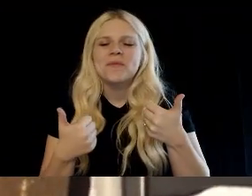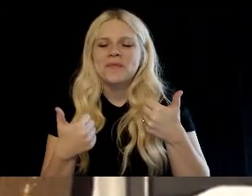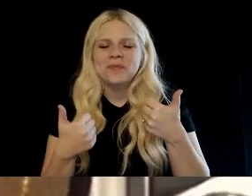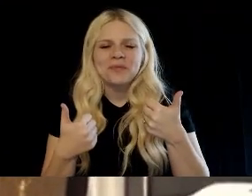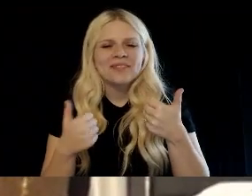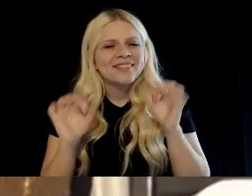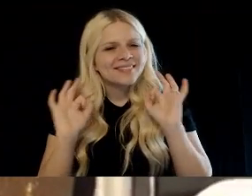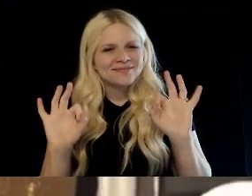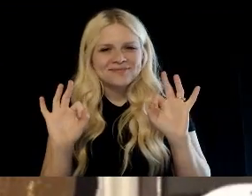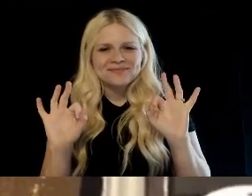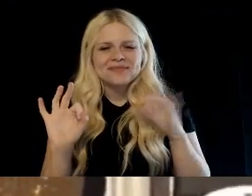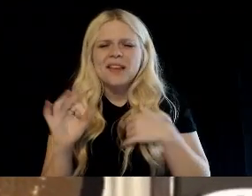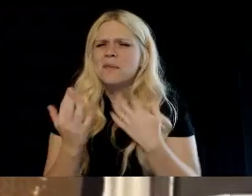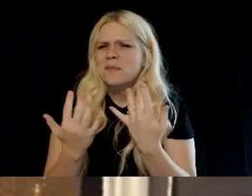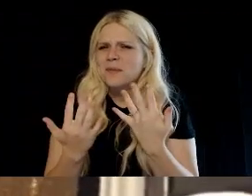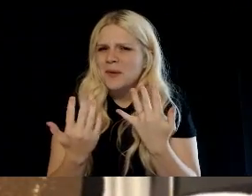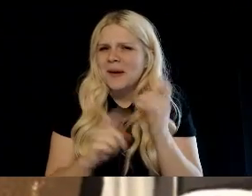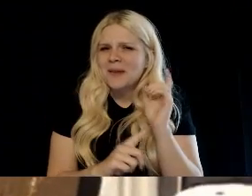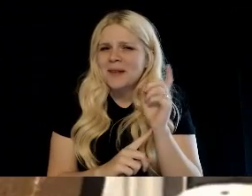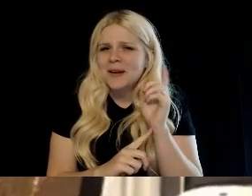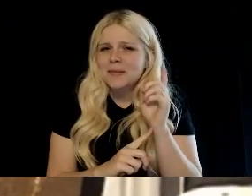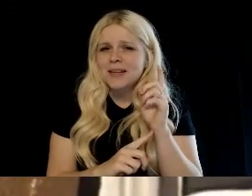wait a minute. You guys give me more thumbs up if you can hear us, okay?